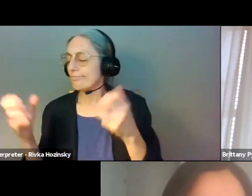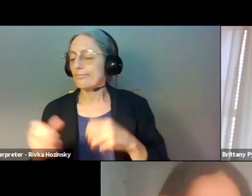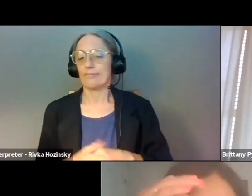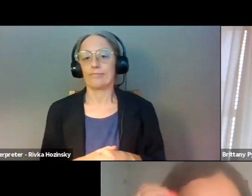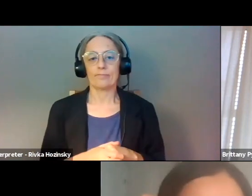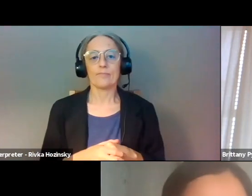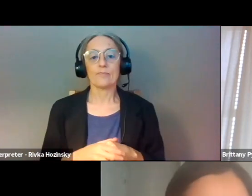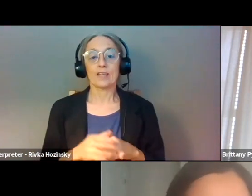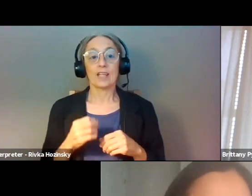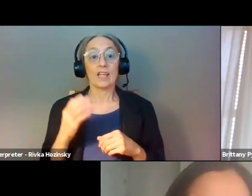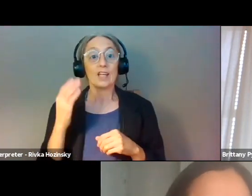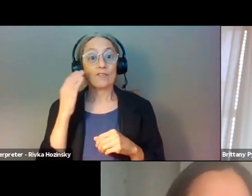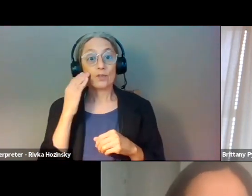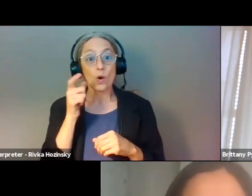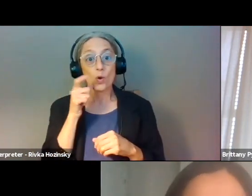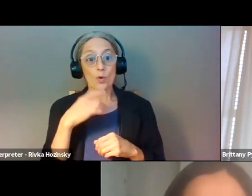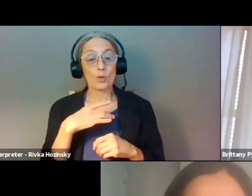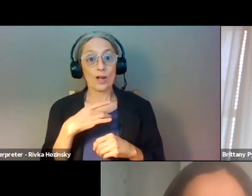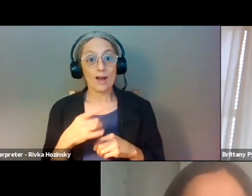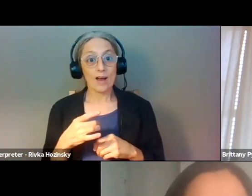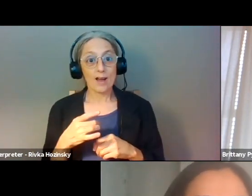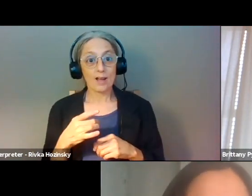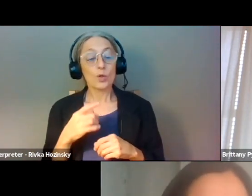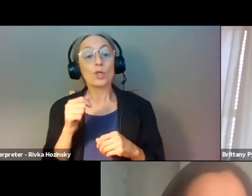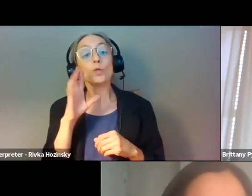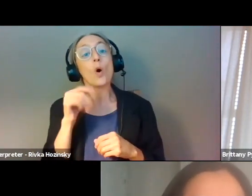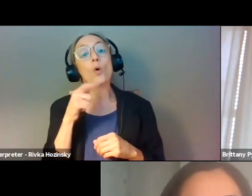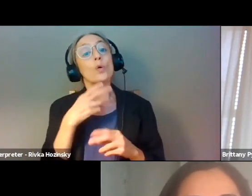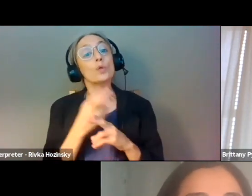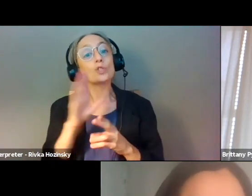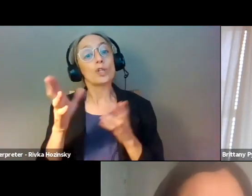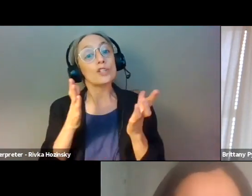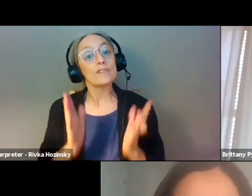who's using your services, ask if they have a preference.